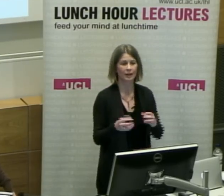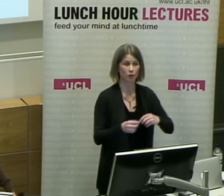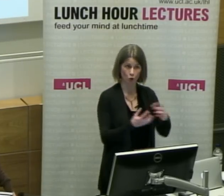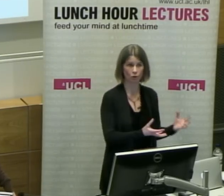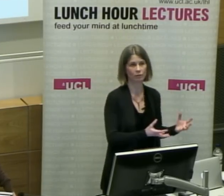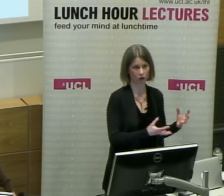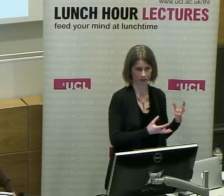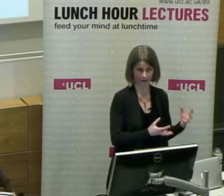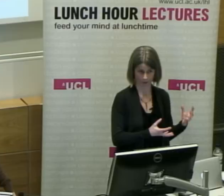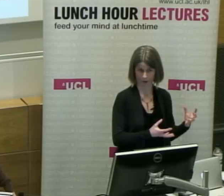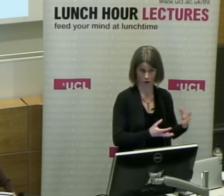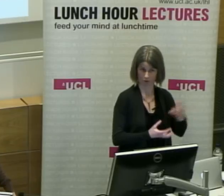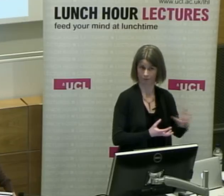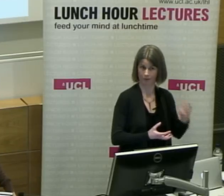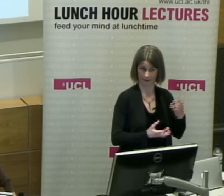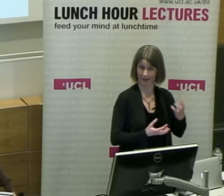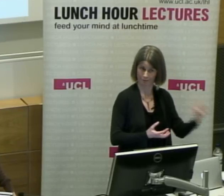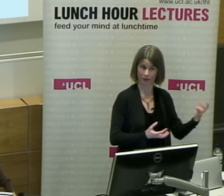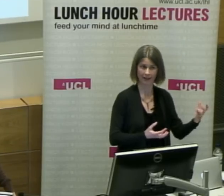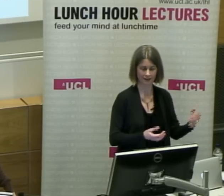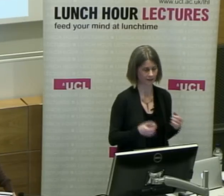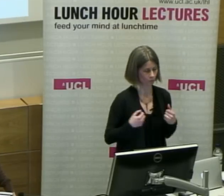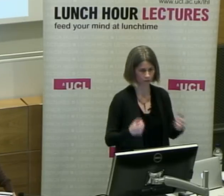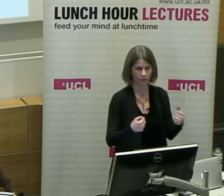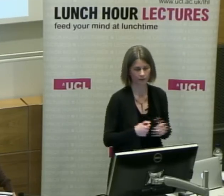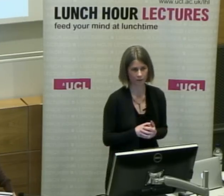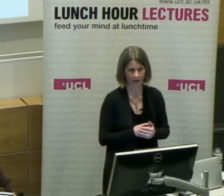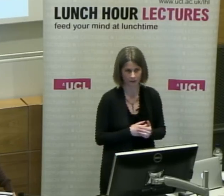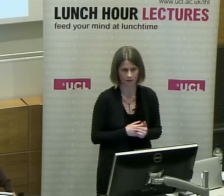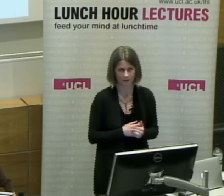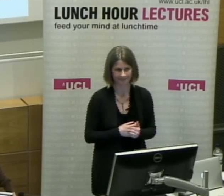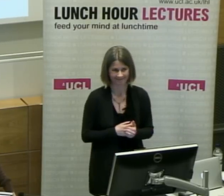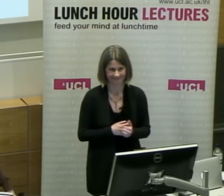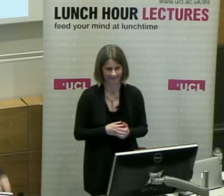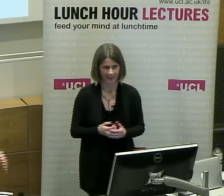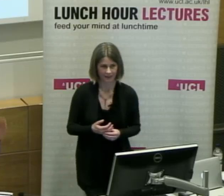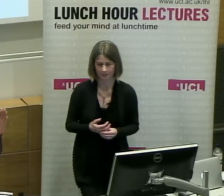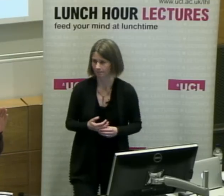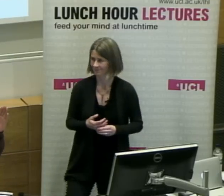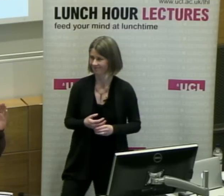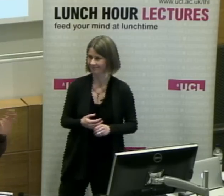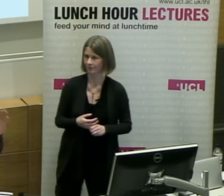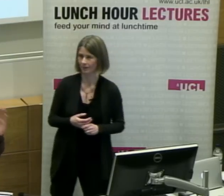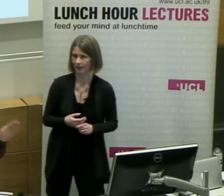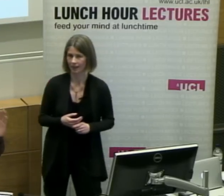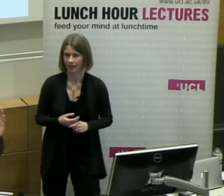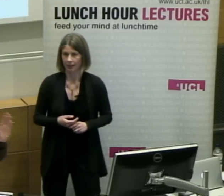or a rich sign language that they can fully access will give them that. I'm afraid we're out of time,